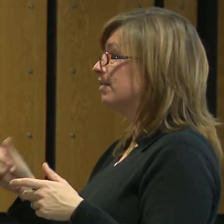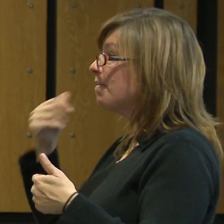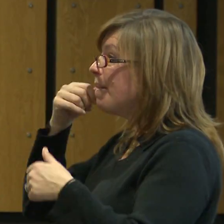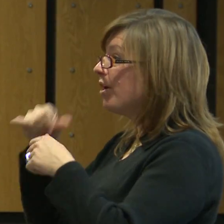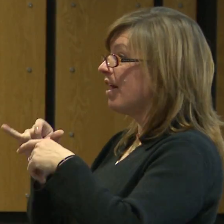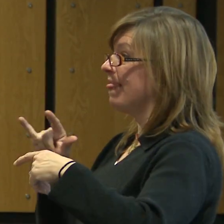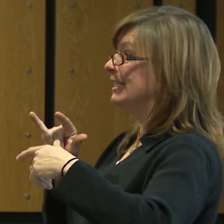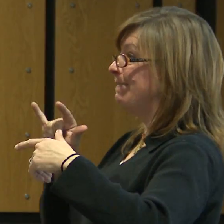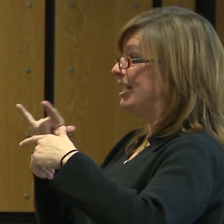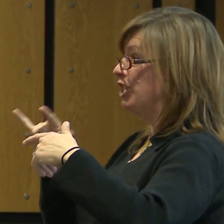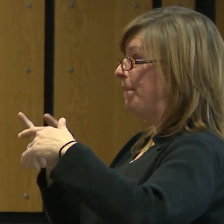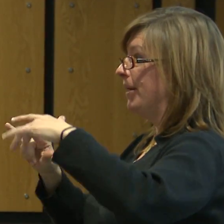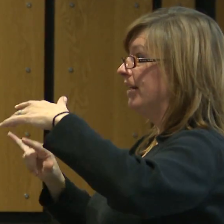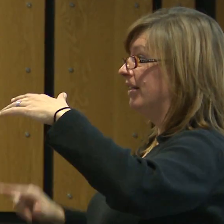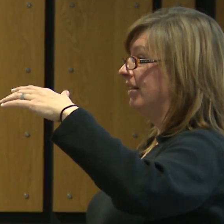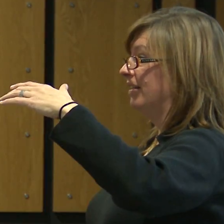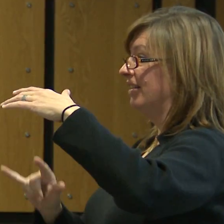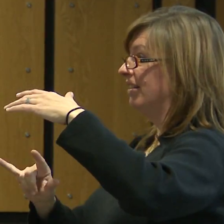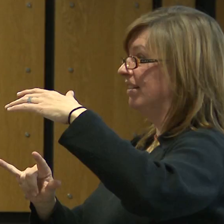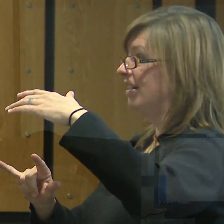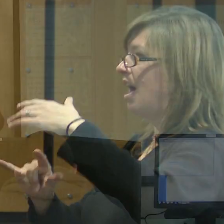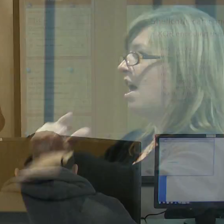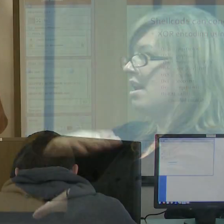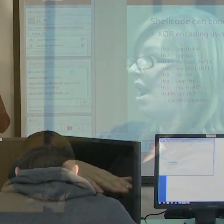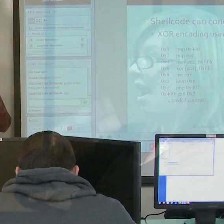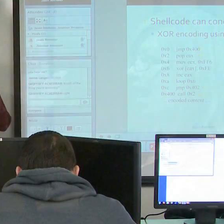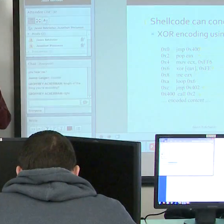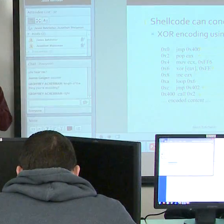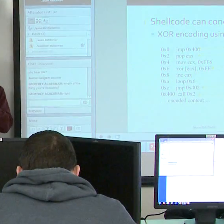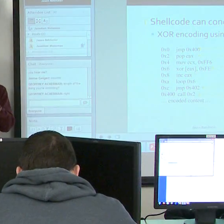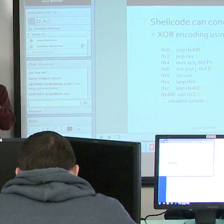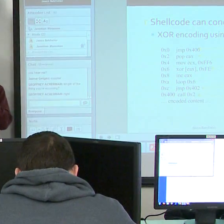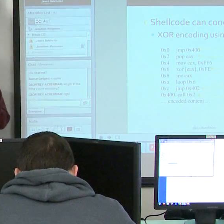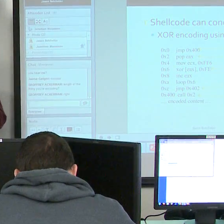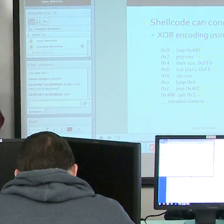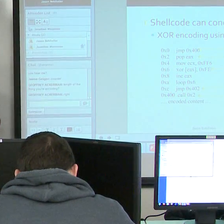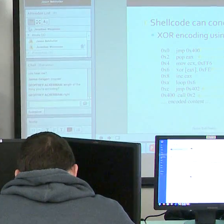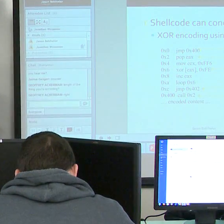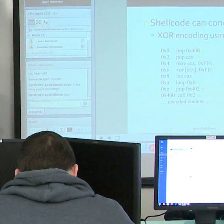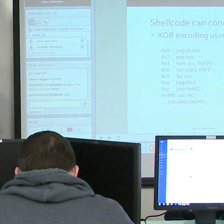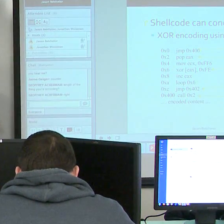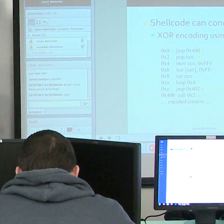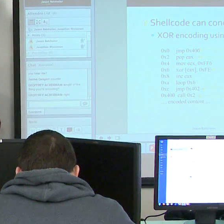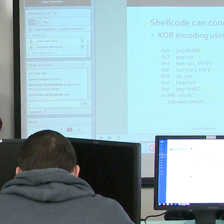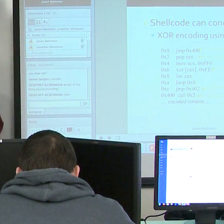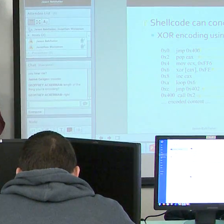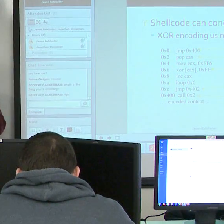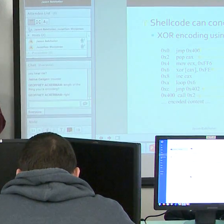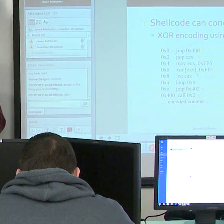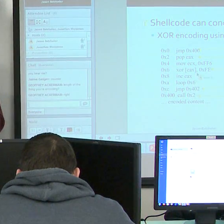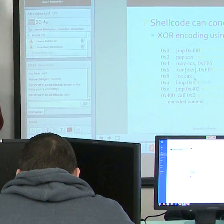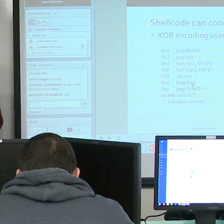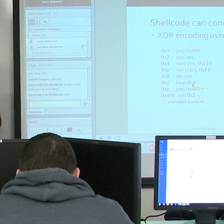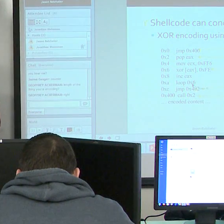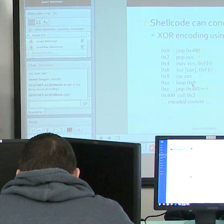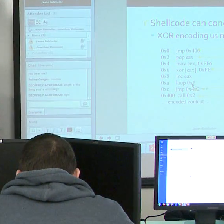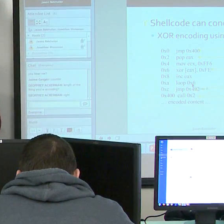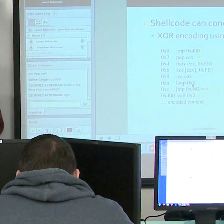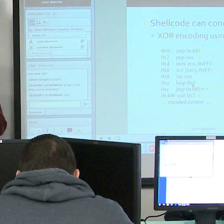are not often familiar with the actual technical terminology. It's a real job for them to get themselves up to speed